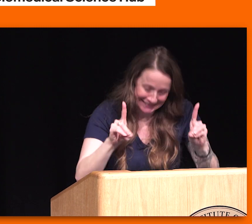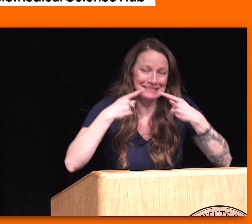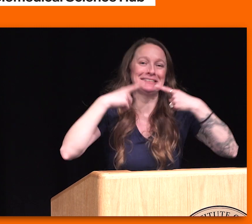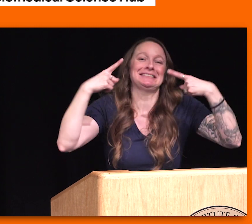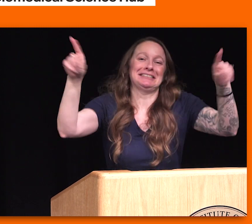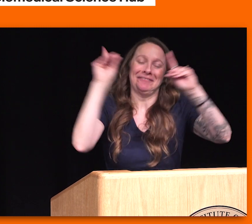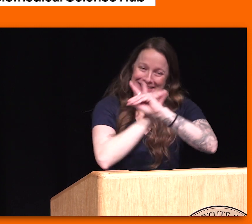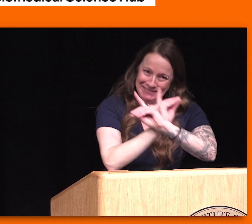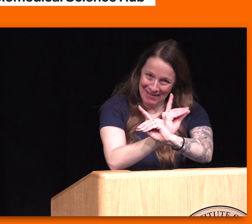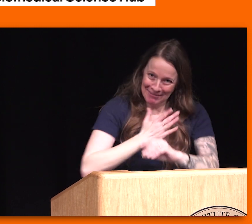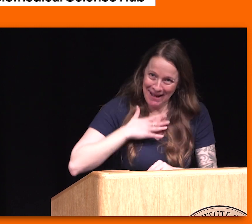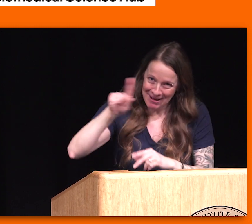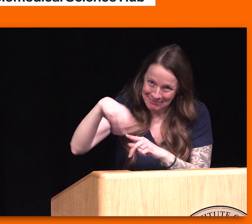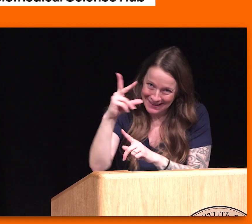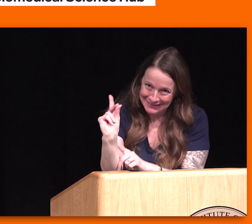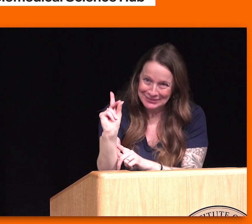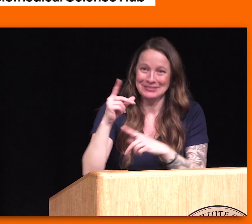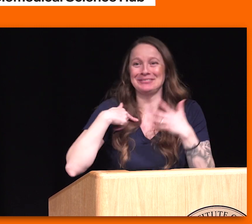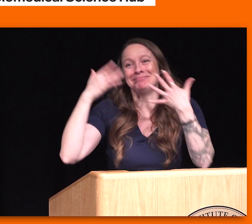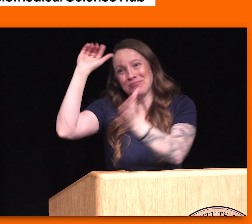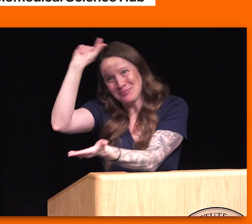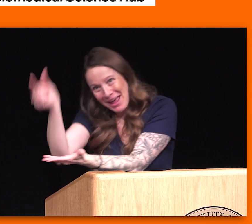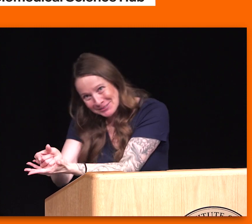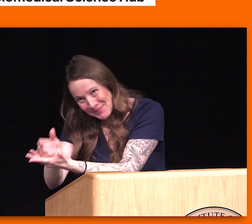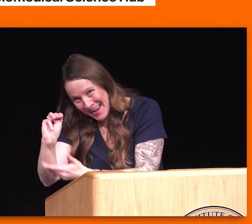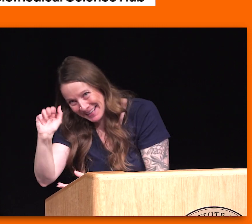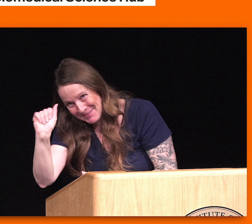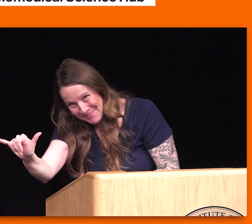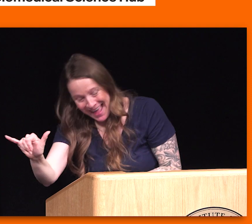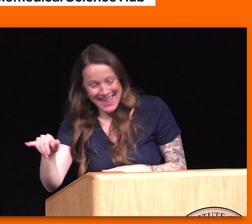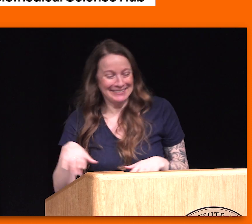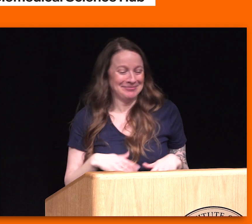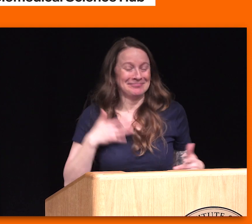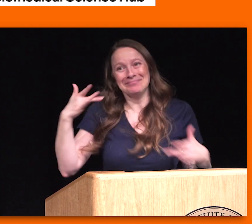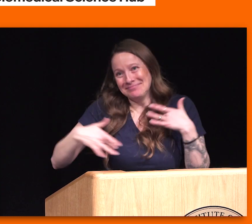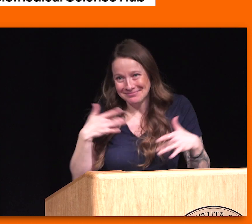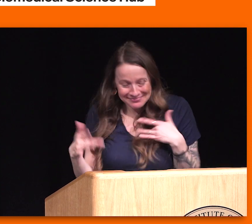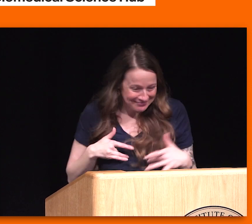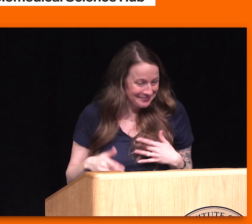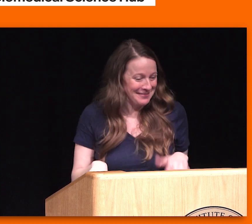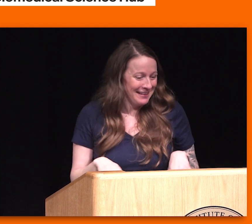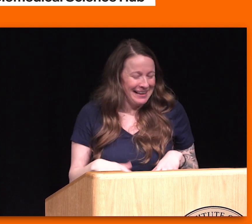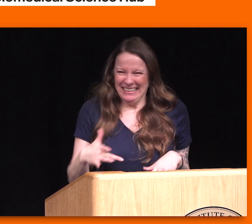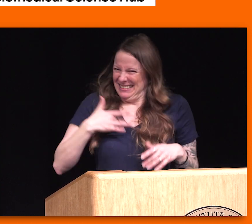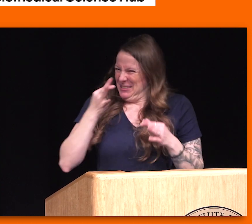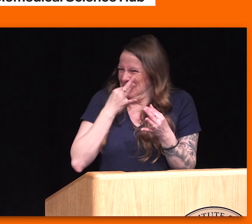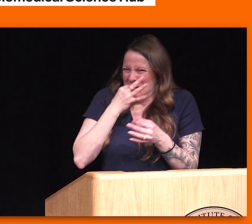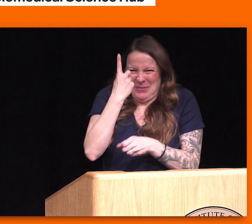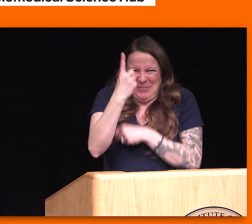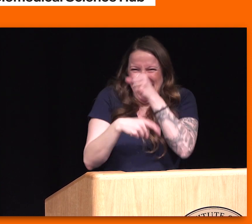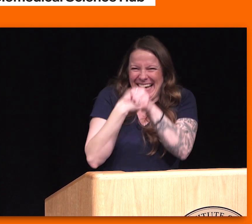to train them on my science, and I did successfully defend my PhD dissertation. I graduated last May about a year ago,